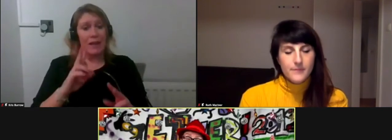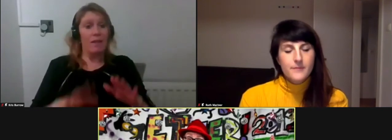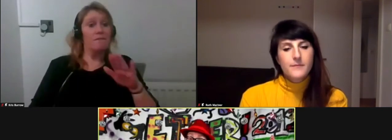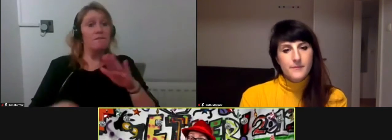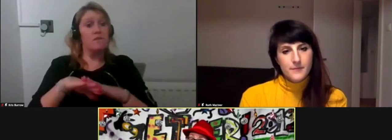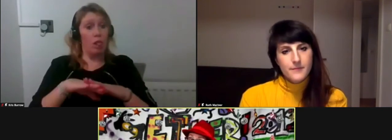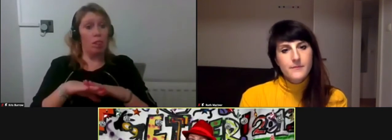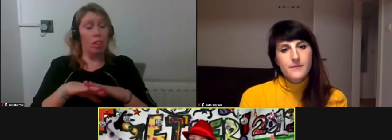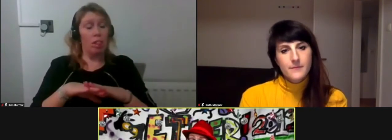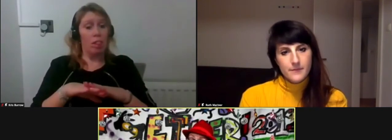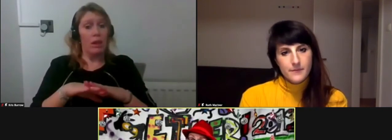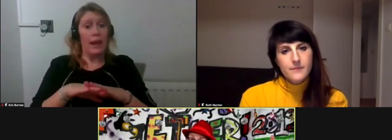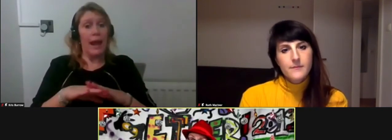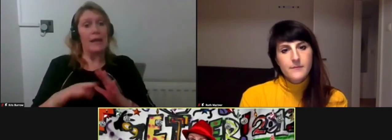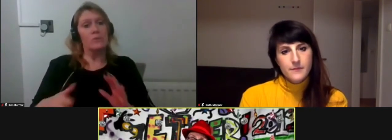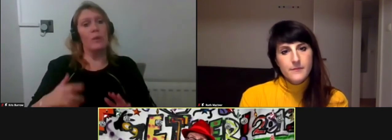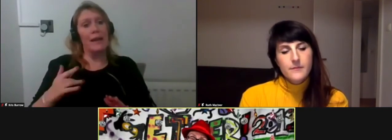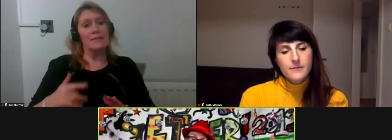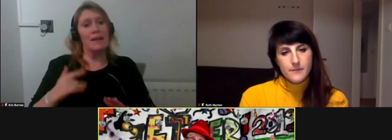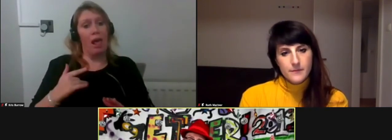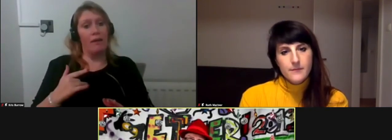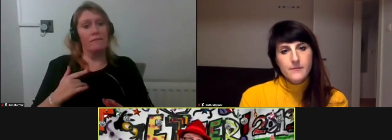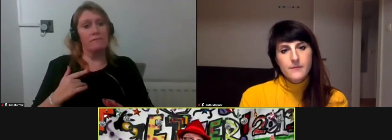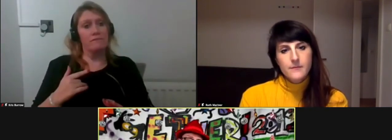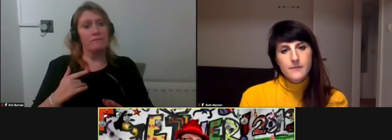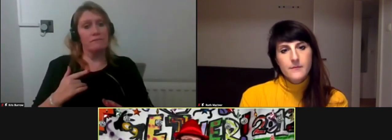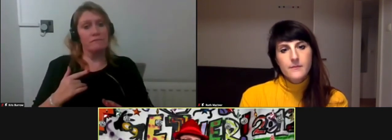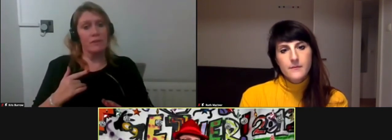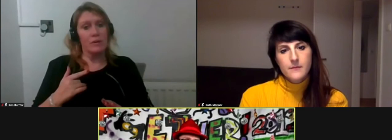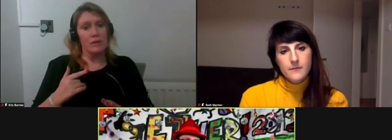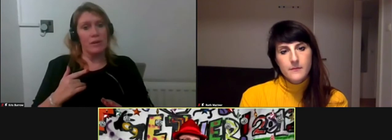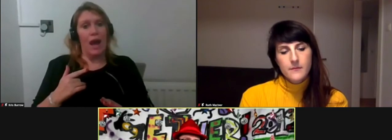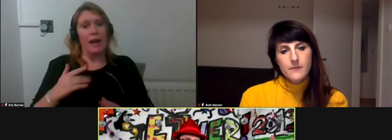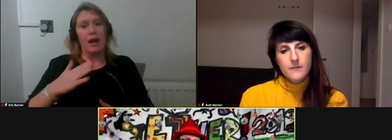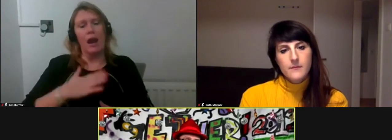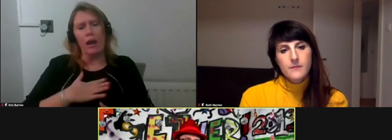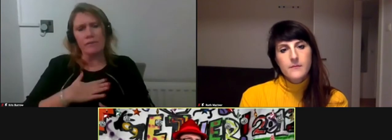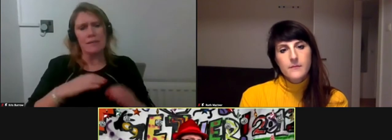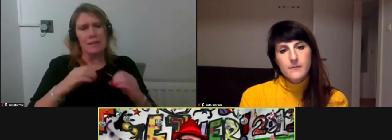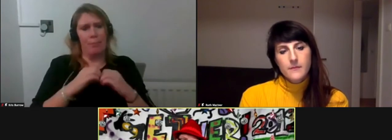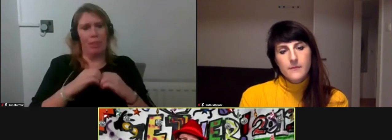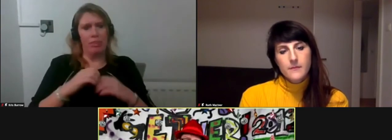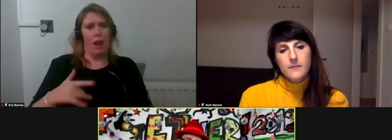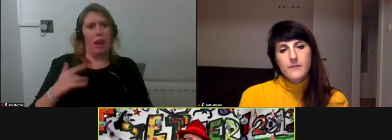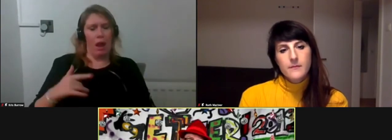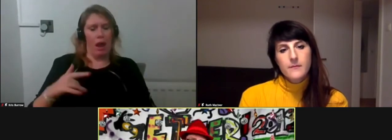as live performance. I'd love to see Bethan live, but I'd also love to see that